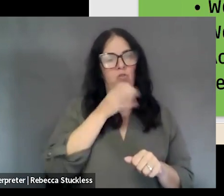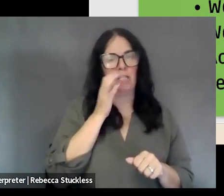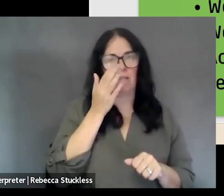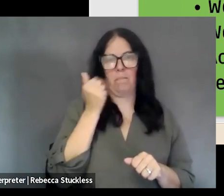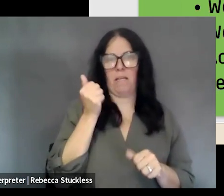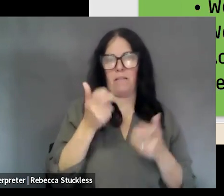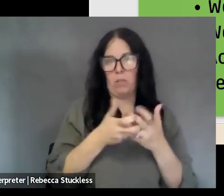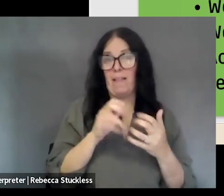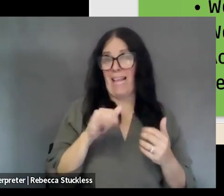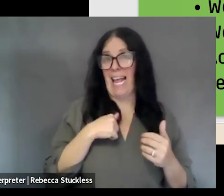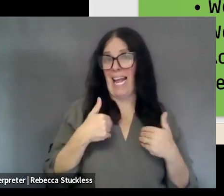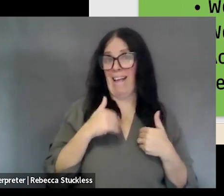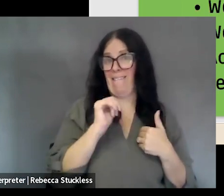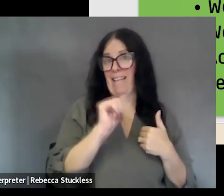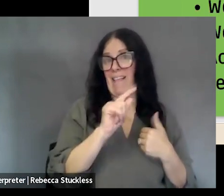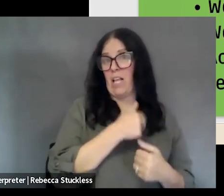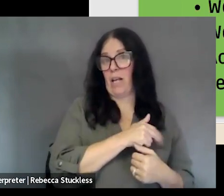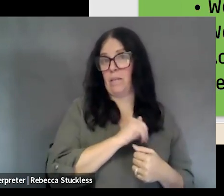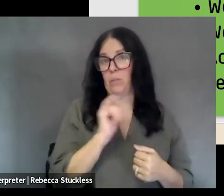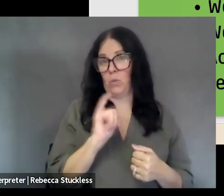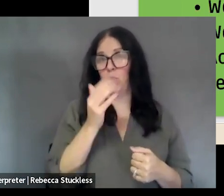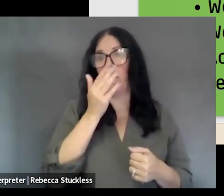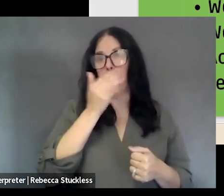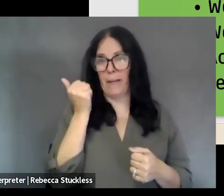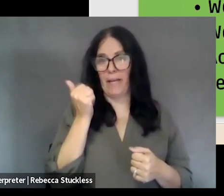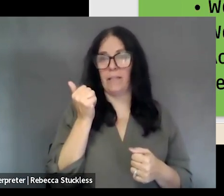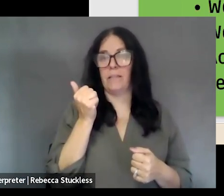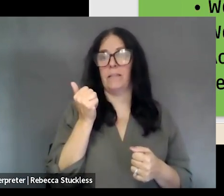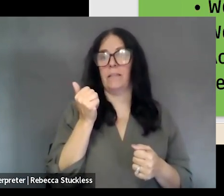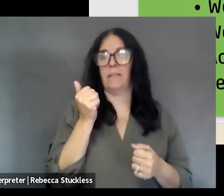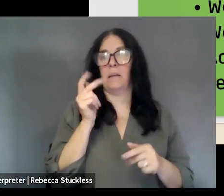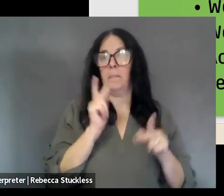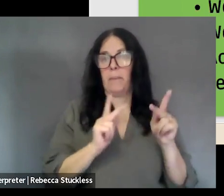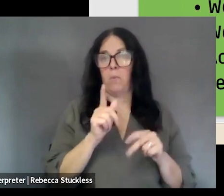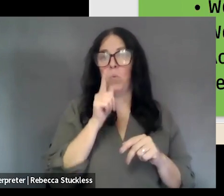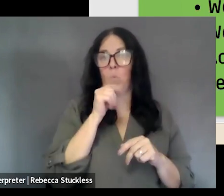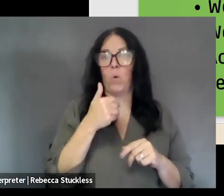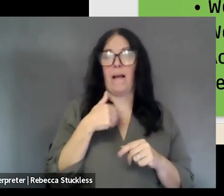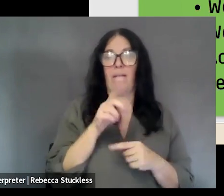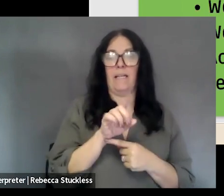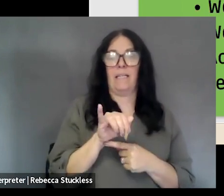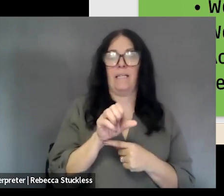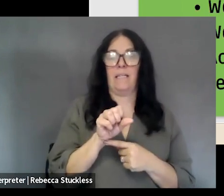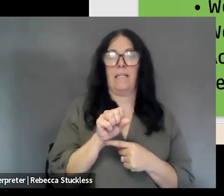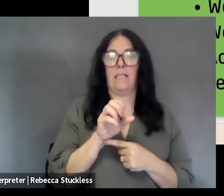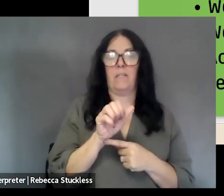that I have at the hospital, as well because persons with dysautonomia and POTS typically